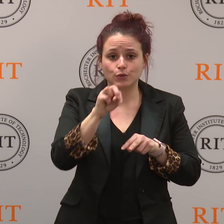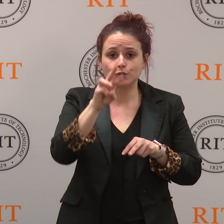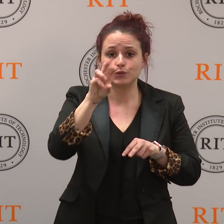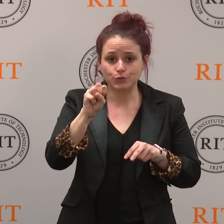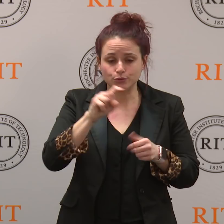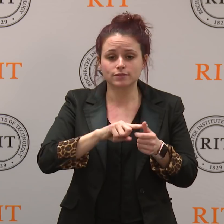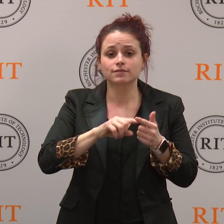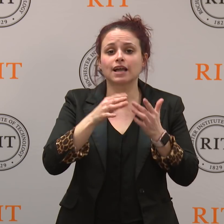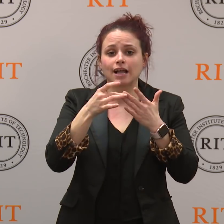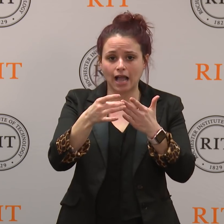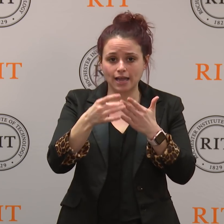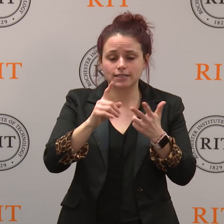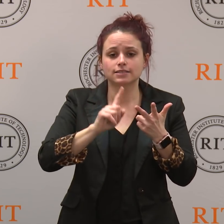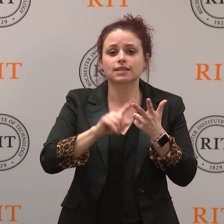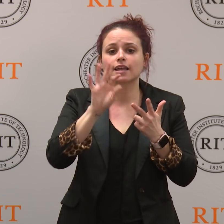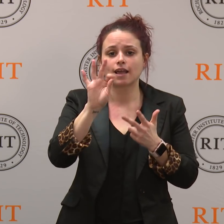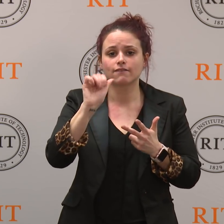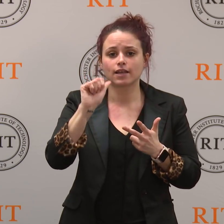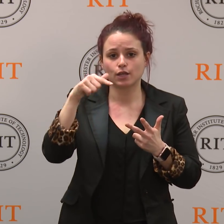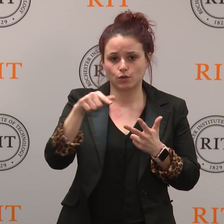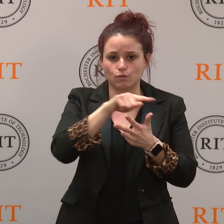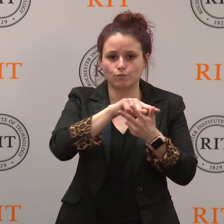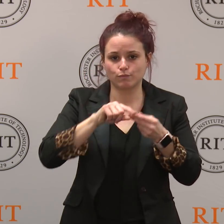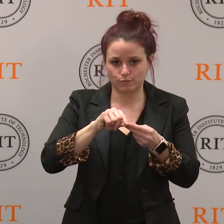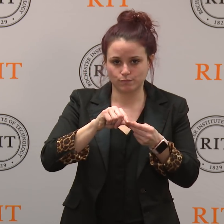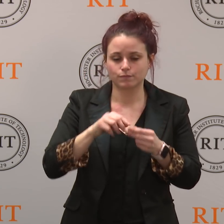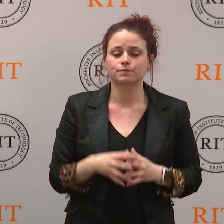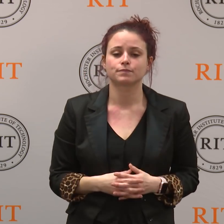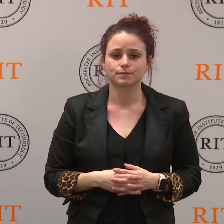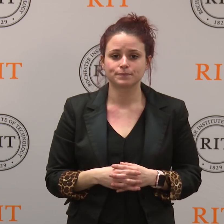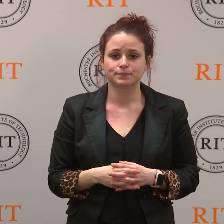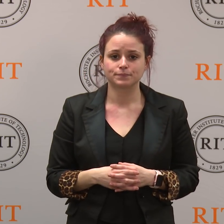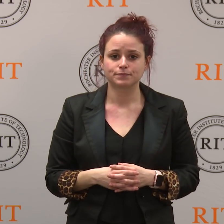and frequently asked questions.